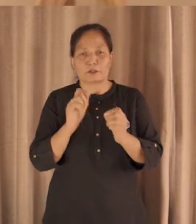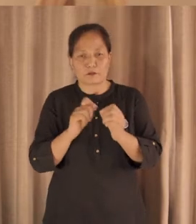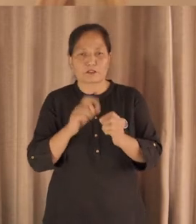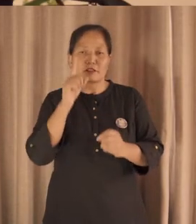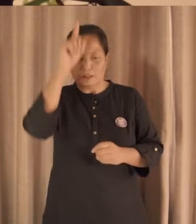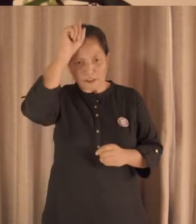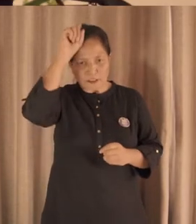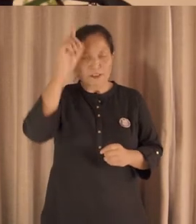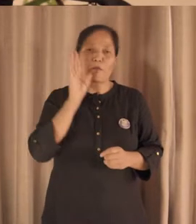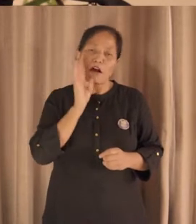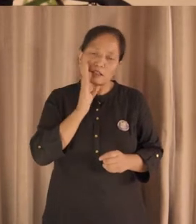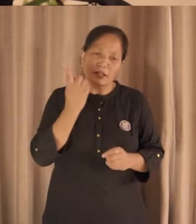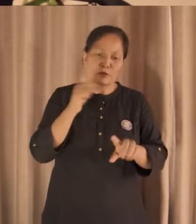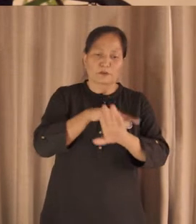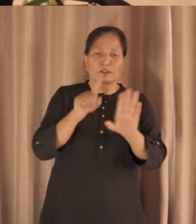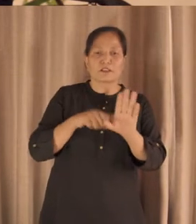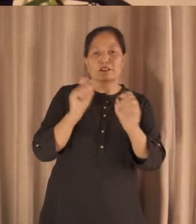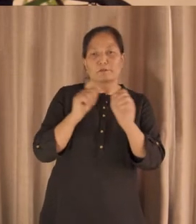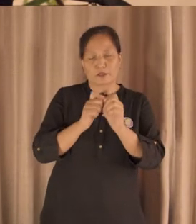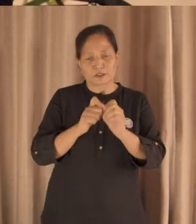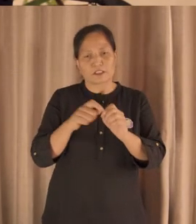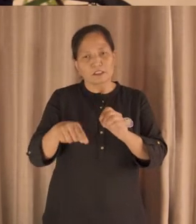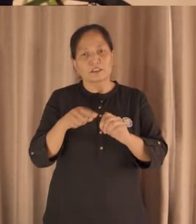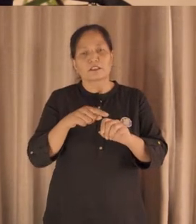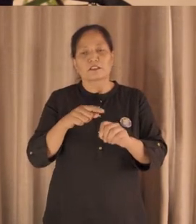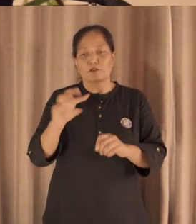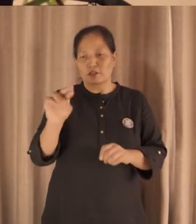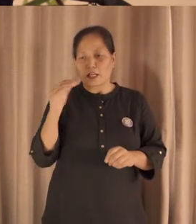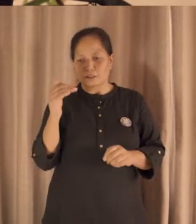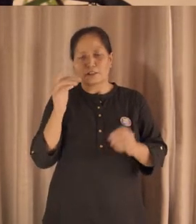in the Chantyal community. These systems have been in practice thousand years before the